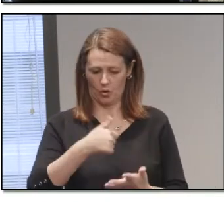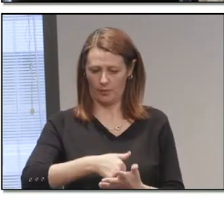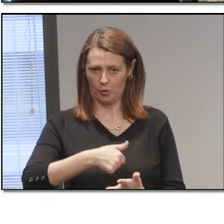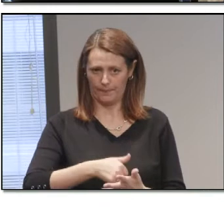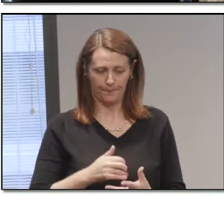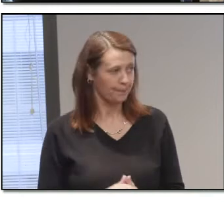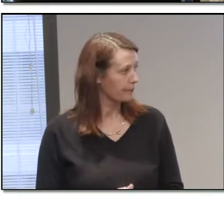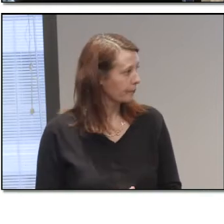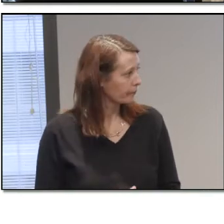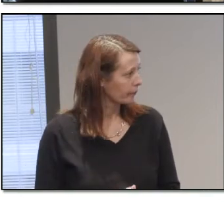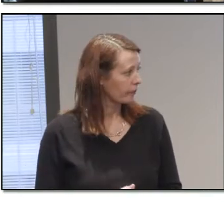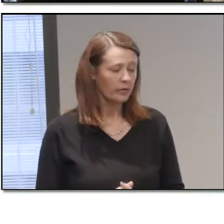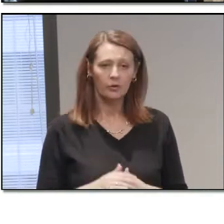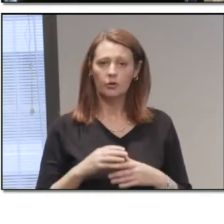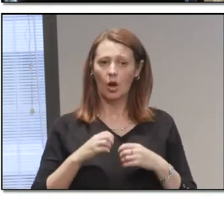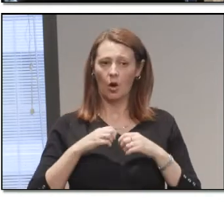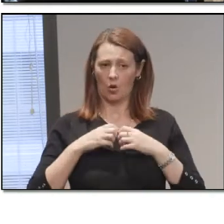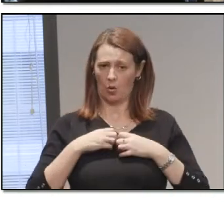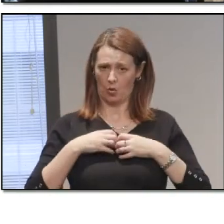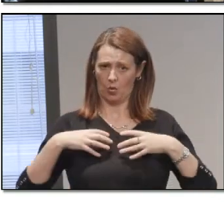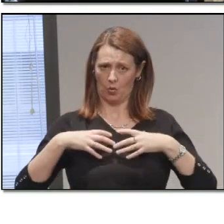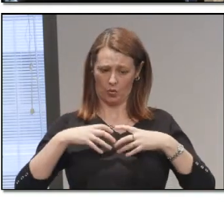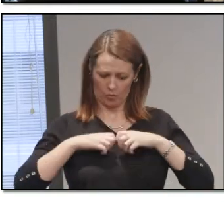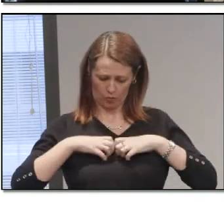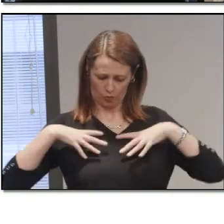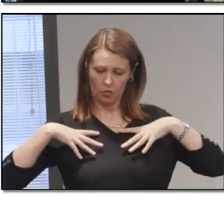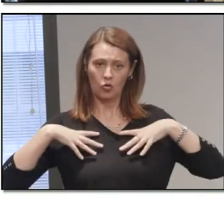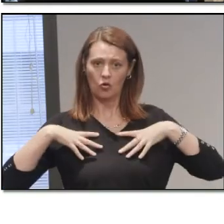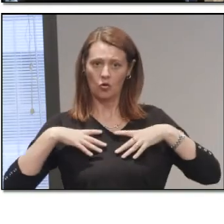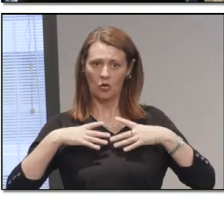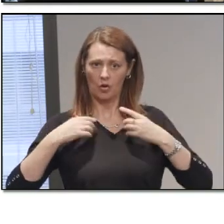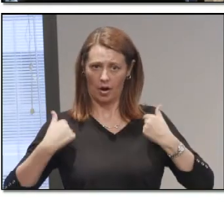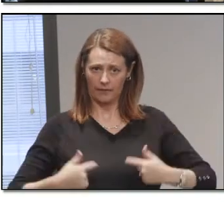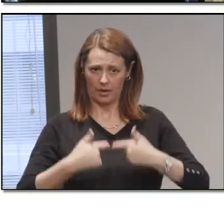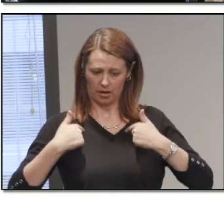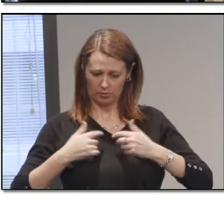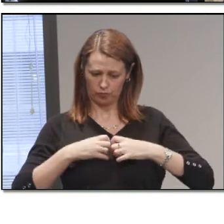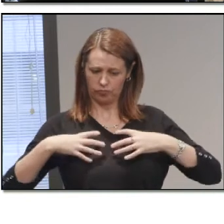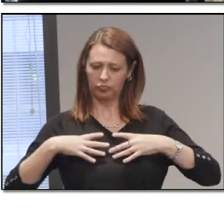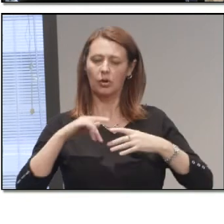So, airway branching pattern, the tree of the lung, is complete by about 16 weeks gestation.